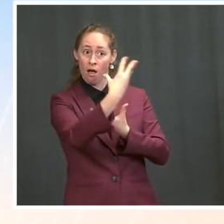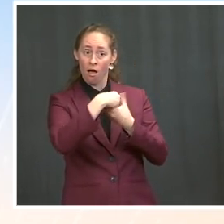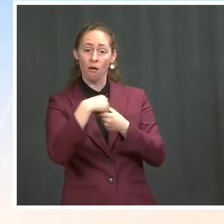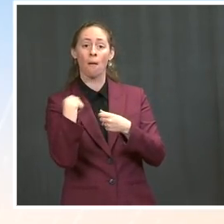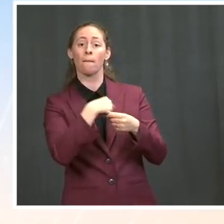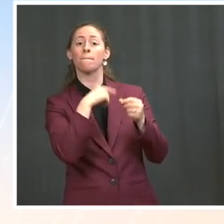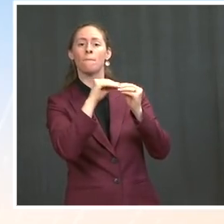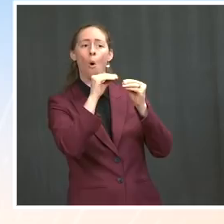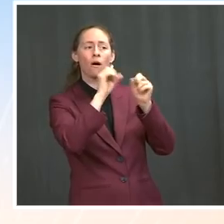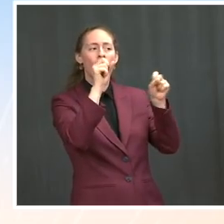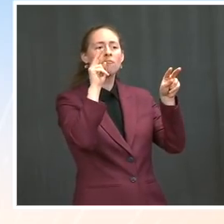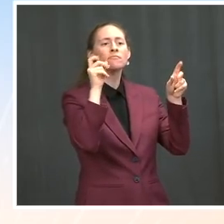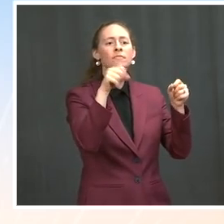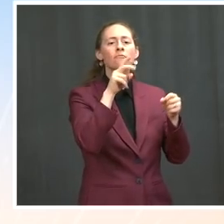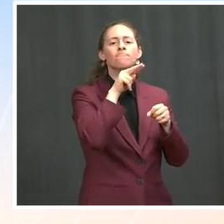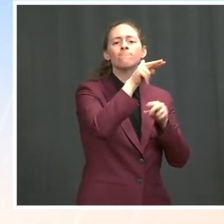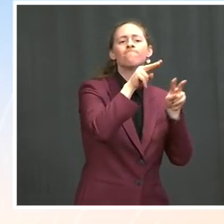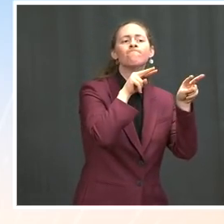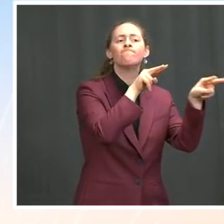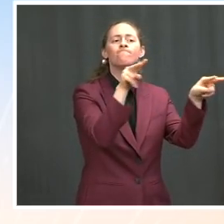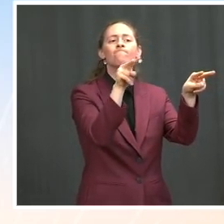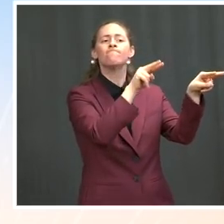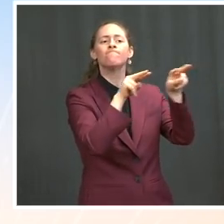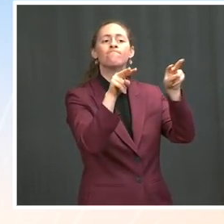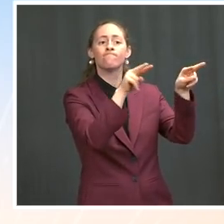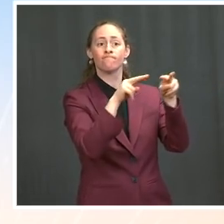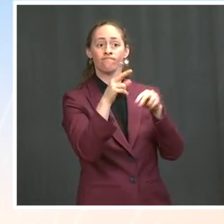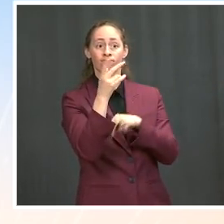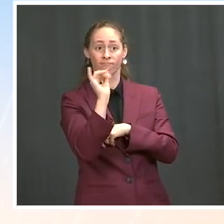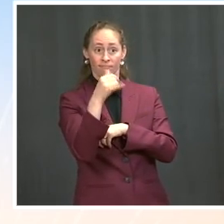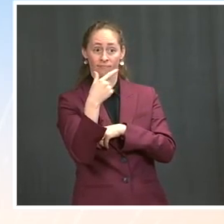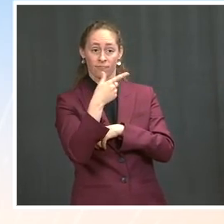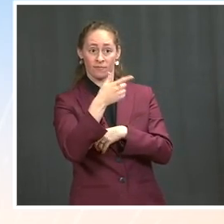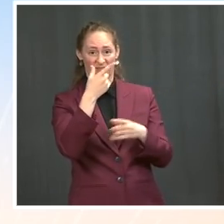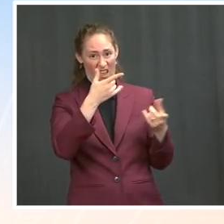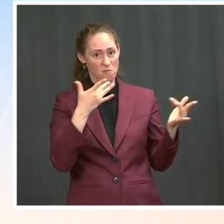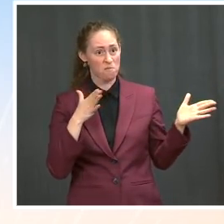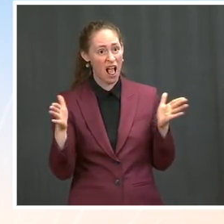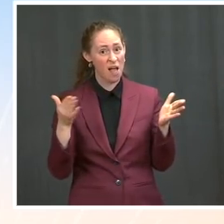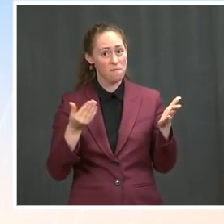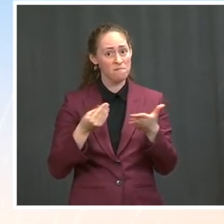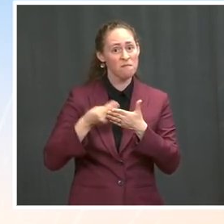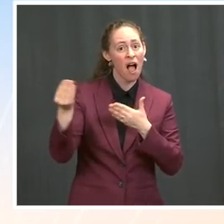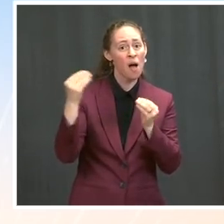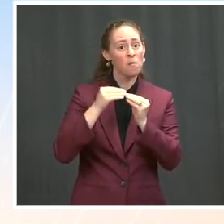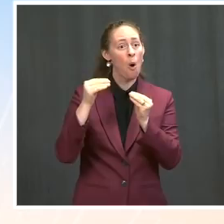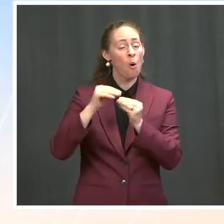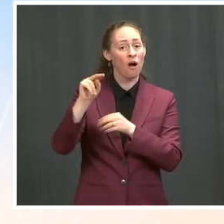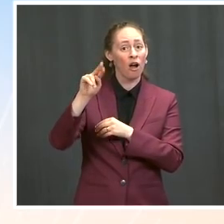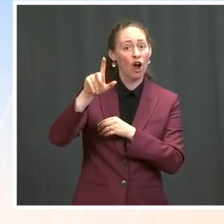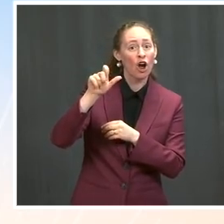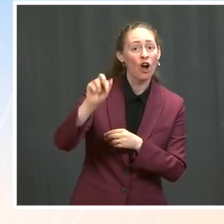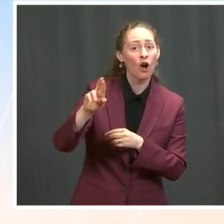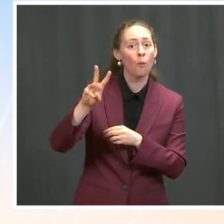how close they are to acquiring a nuclear weapon. We're not quite there yet. When we get to a point, if we get to the point when there's a deal,